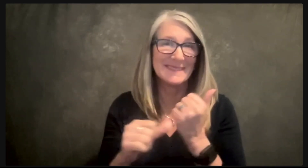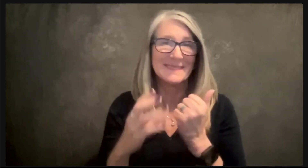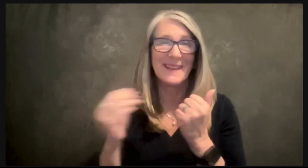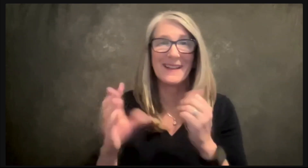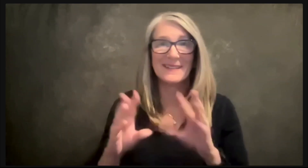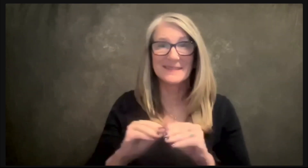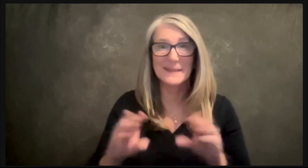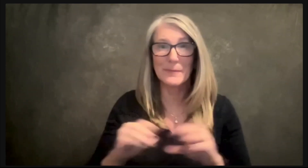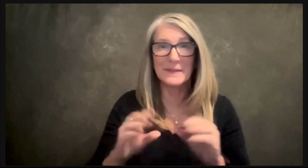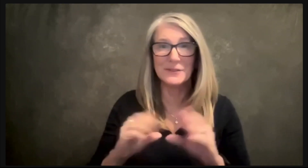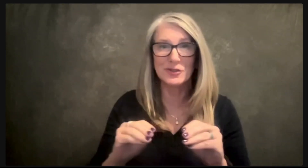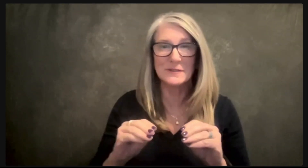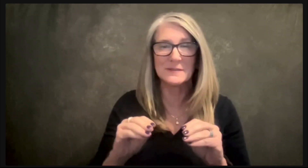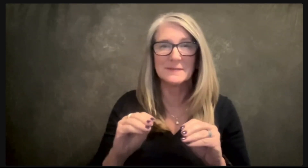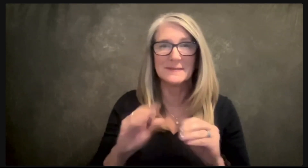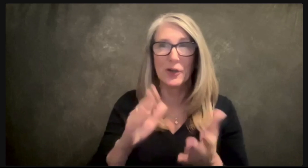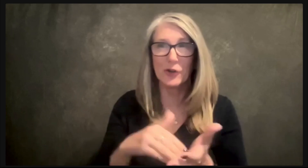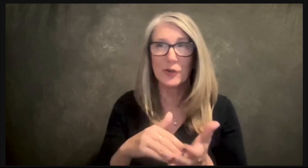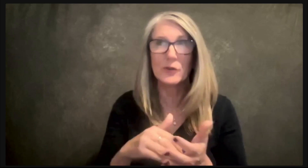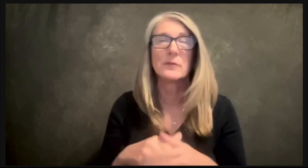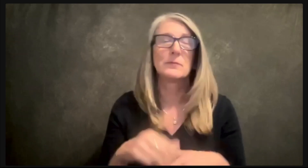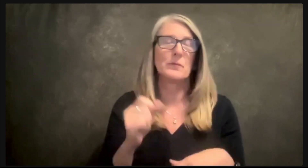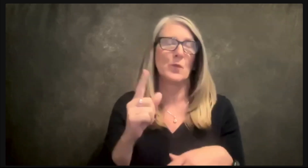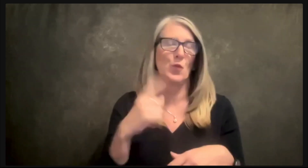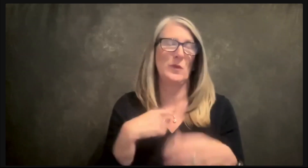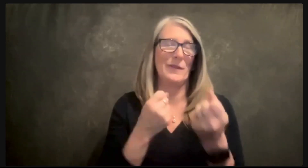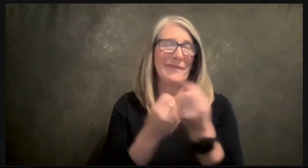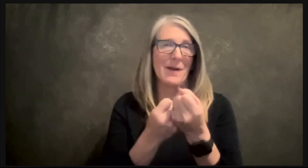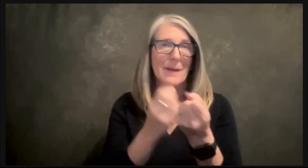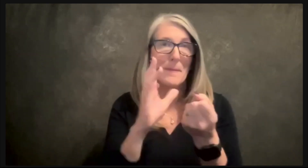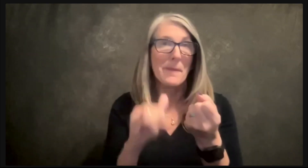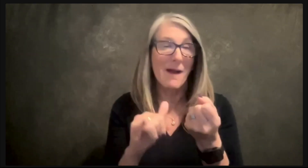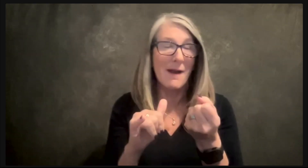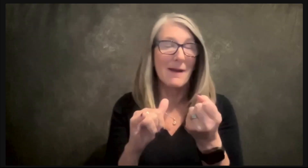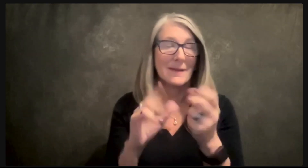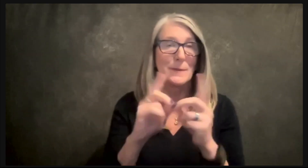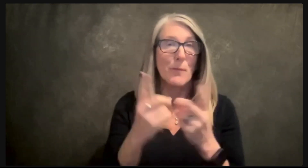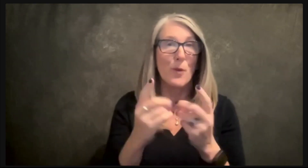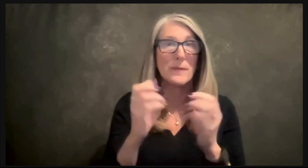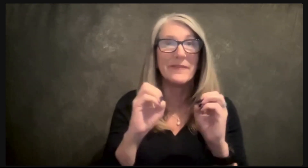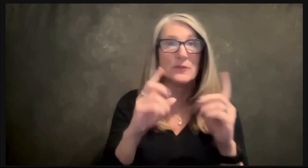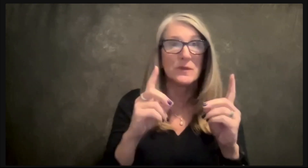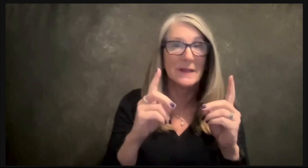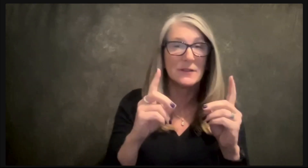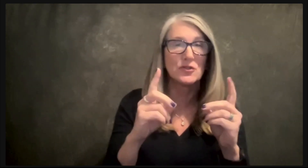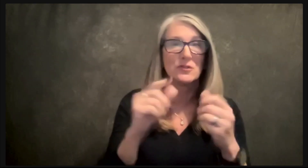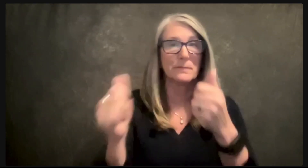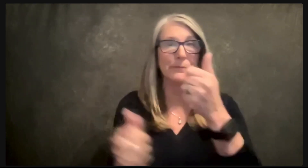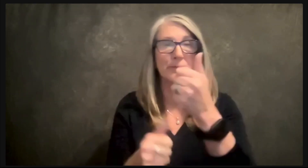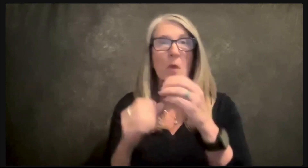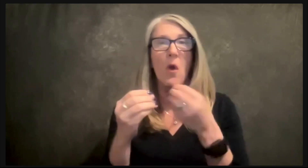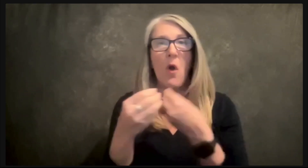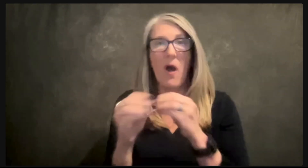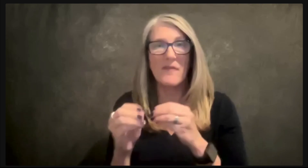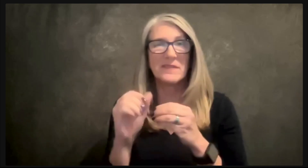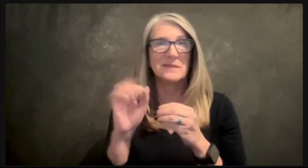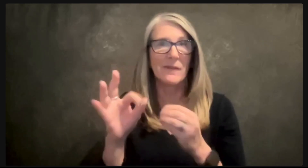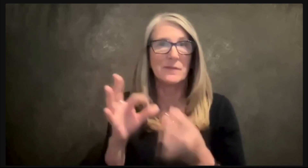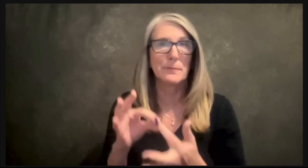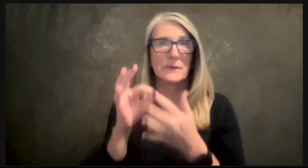NDC is a technical assistance and dissemination center funded by the Department of Education,